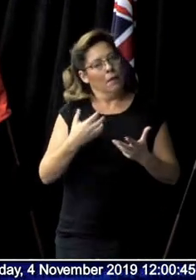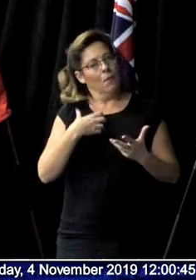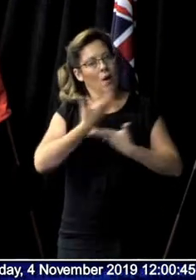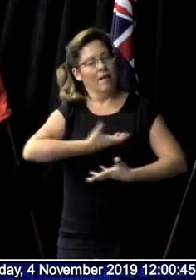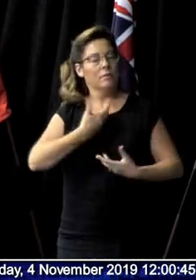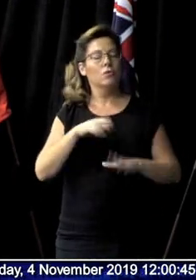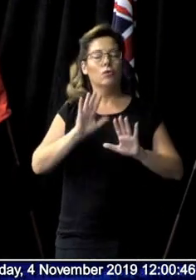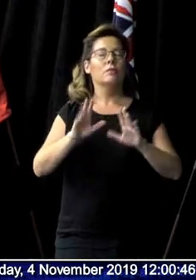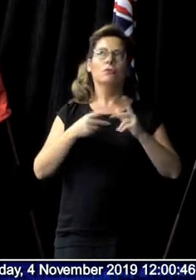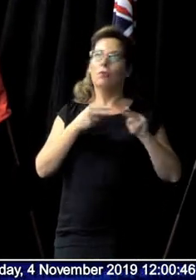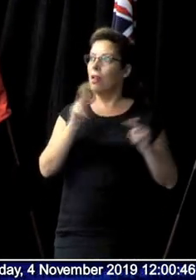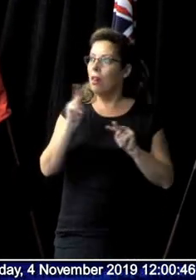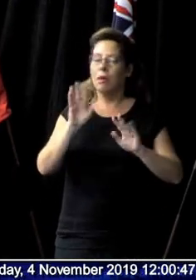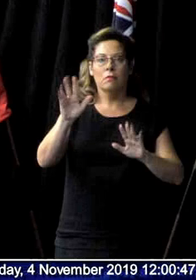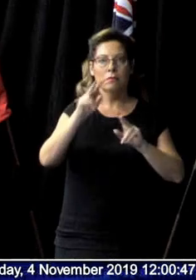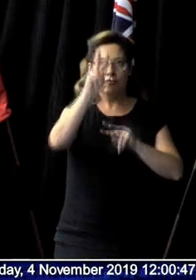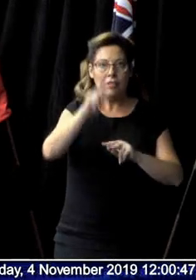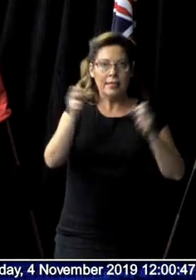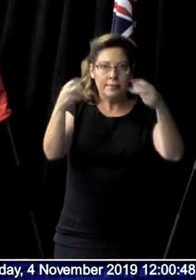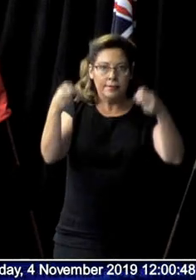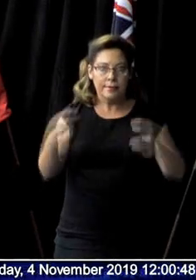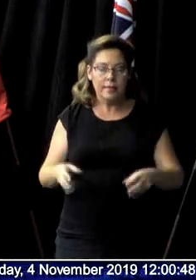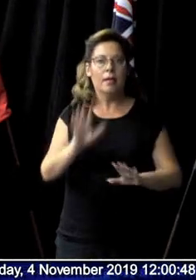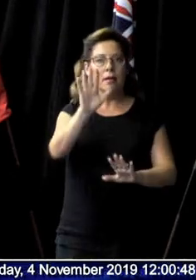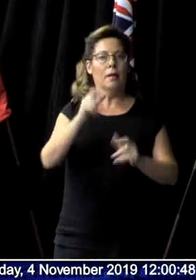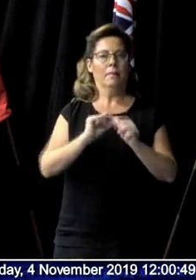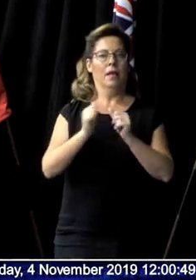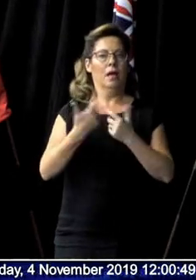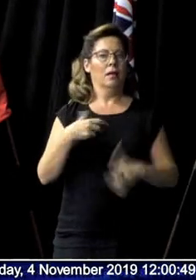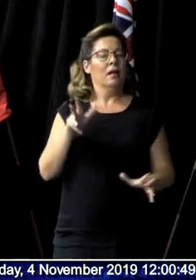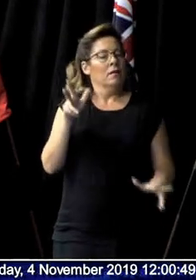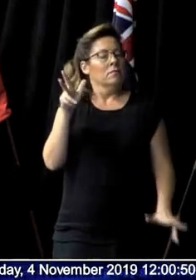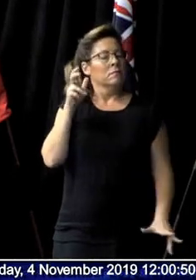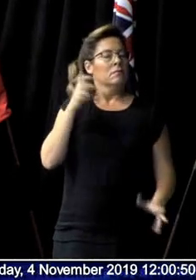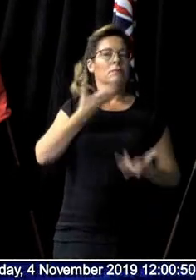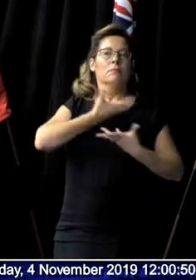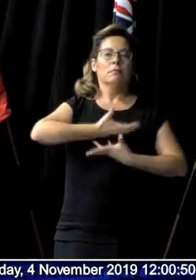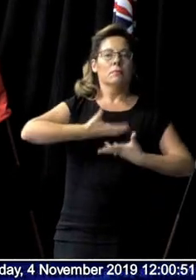not to actually read the real time transcript and if you can hear, listen to what is going on.